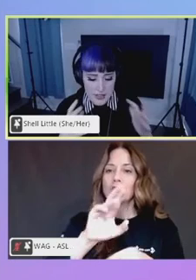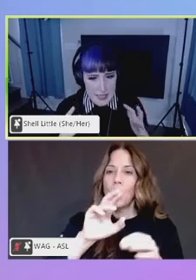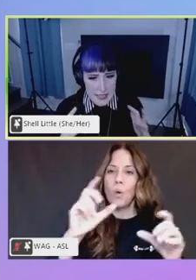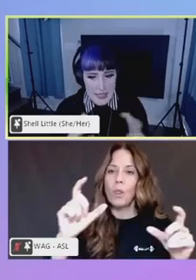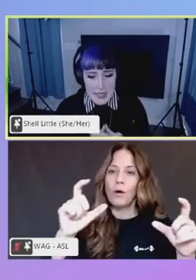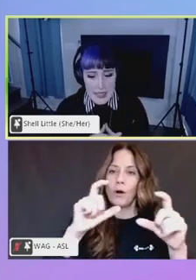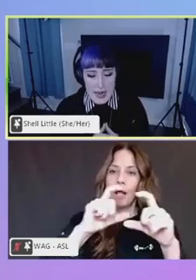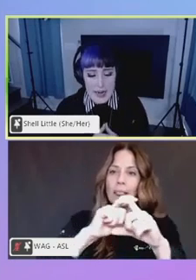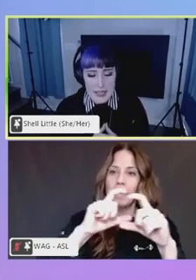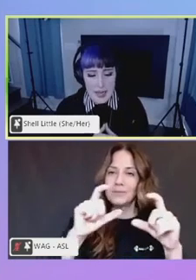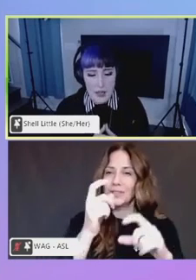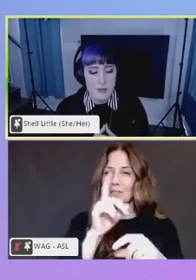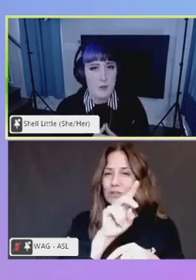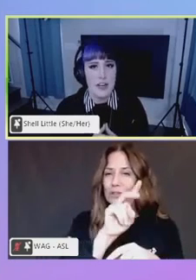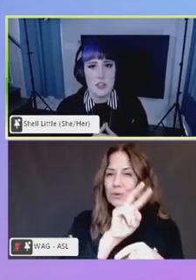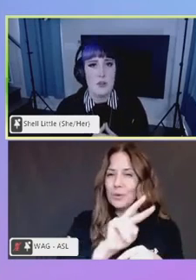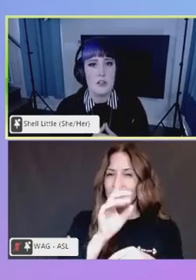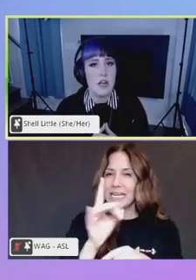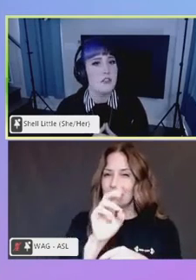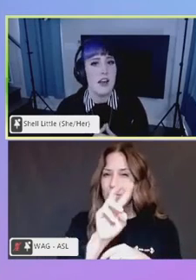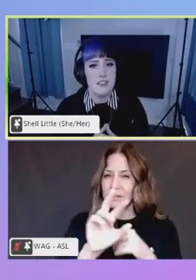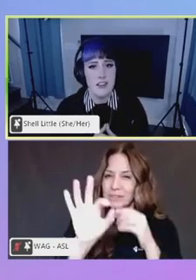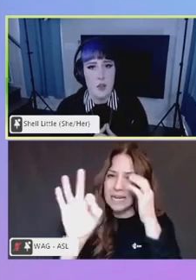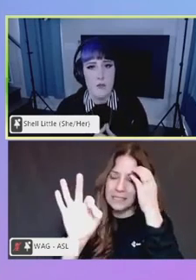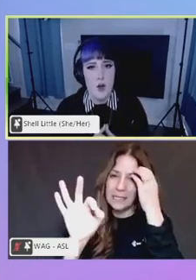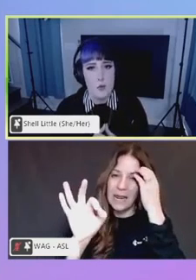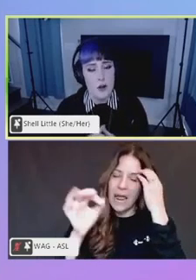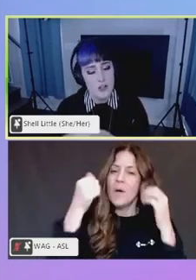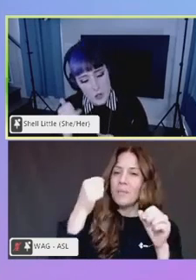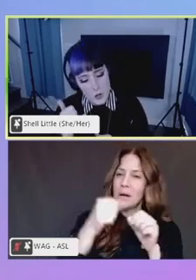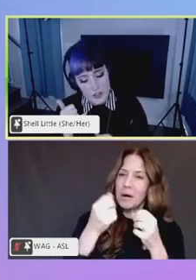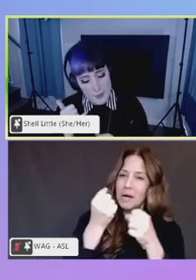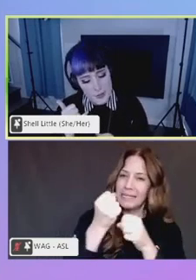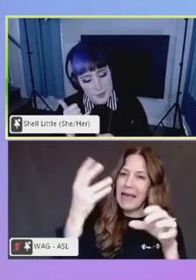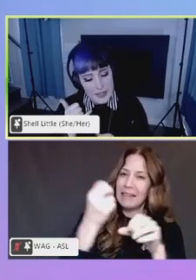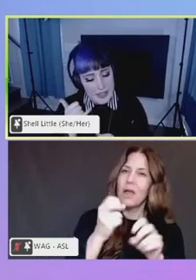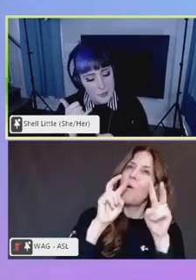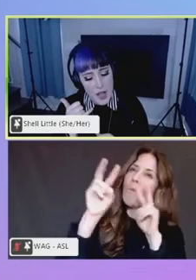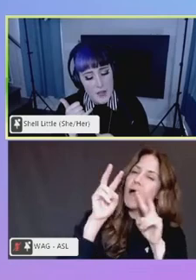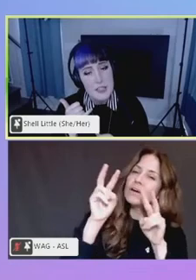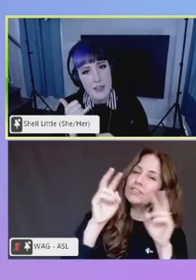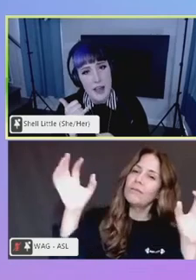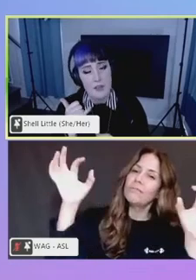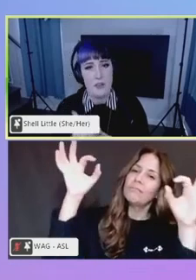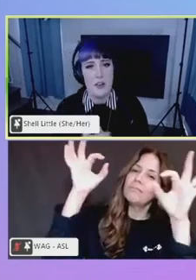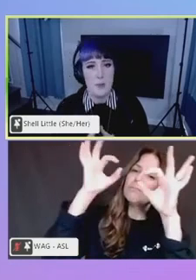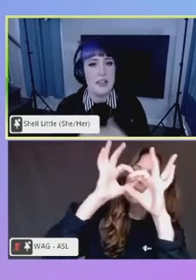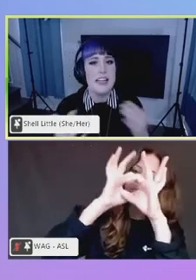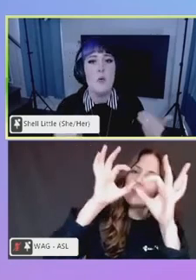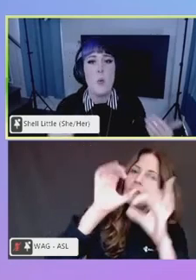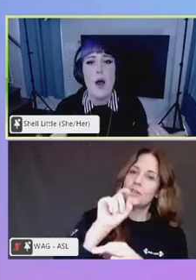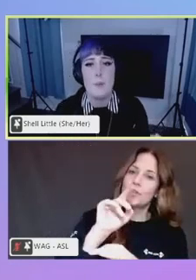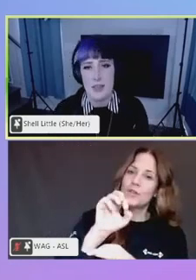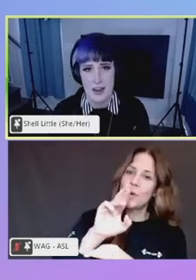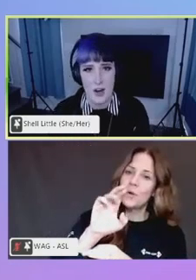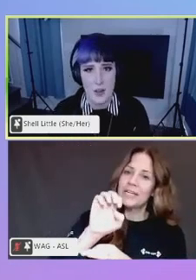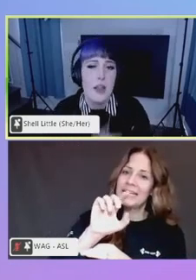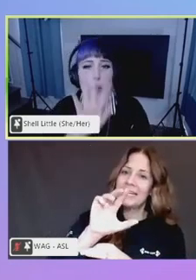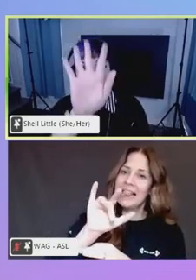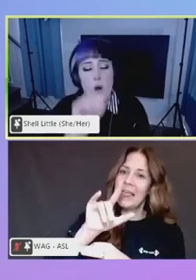And I will never forget on top of not getting invited to meetings, I was supposed to be at, there was this so it